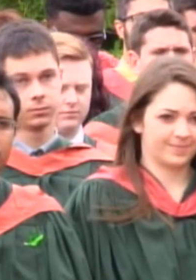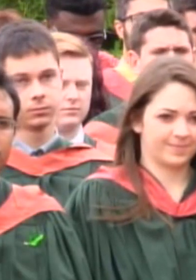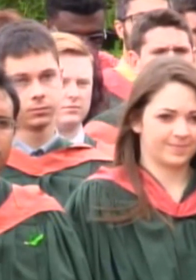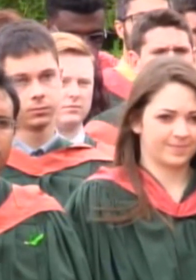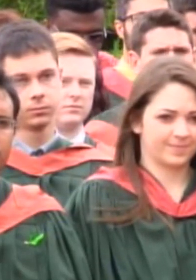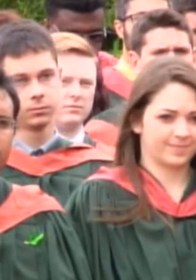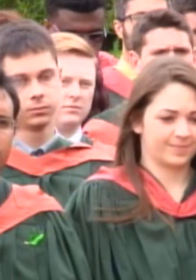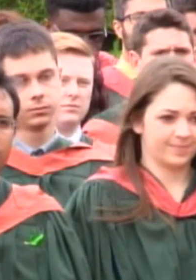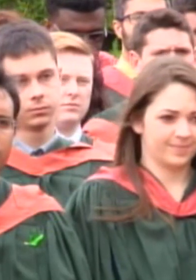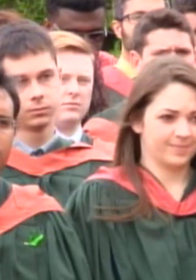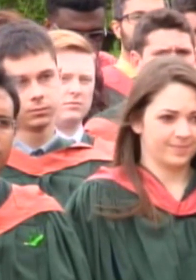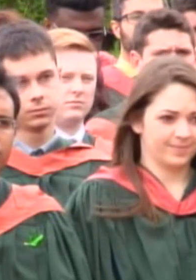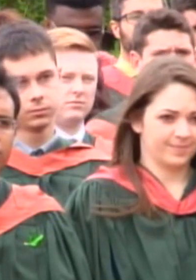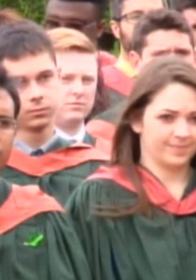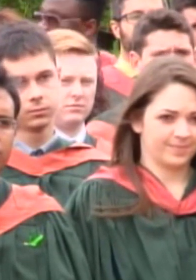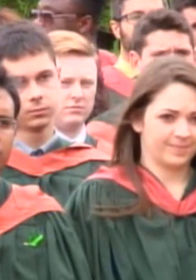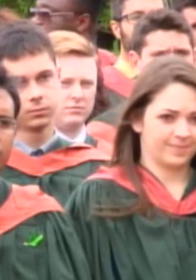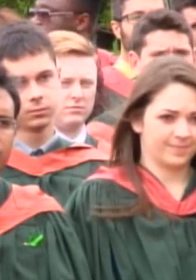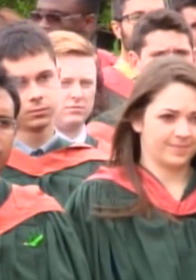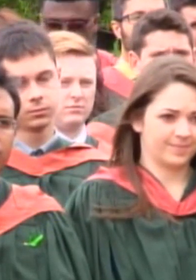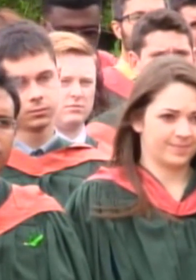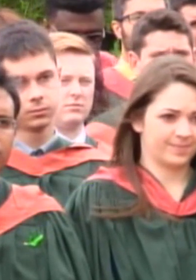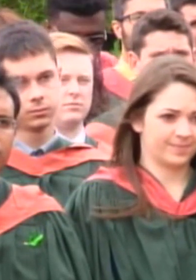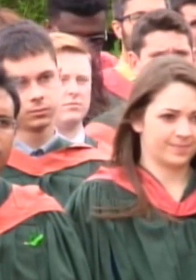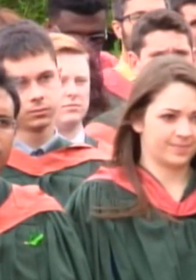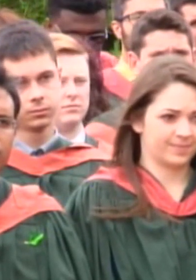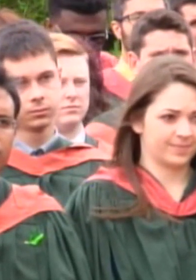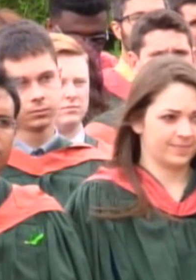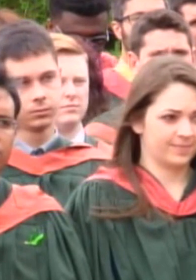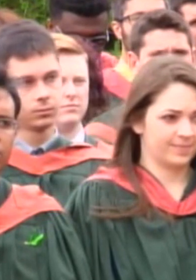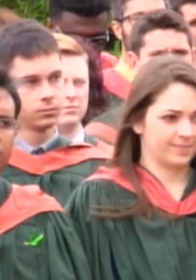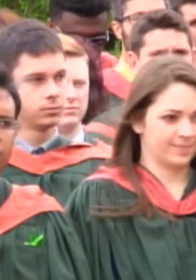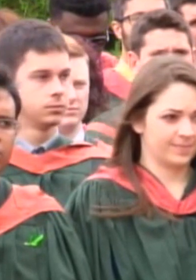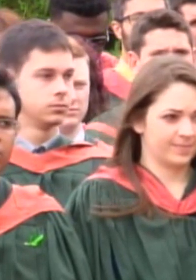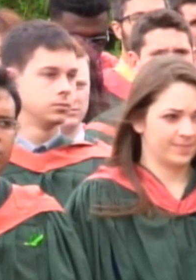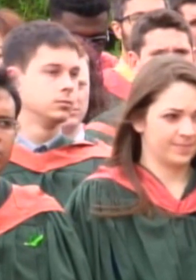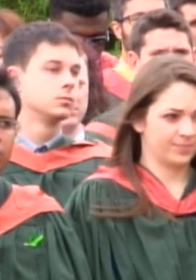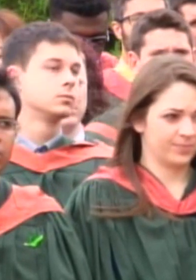[Stephen Franklin] Mr. Chancellor I know call upon professor Kathryn Norlock to introduce